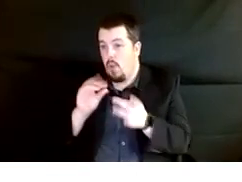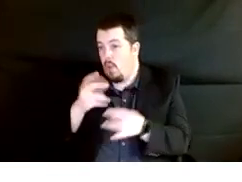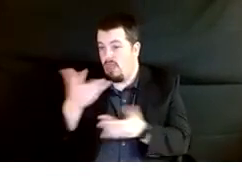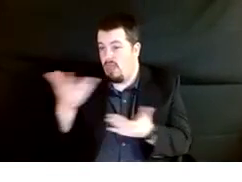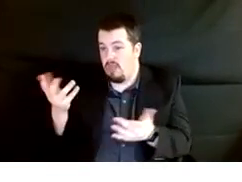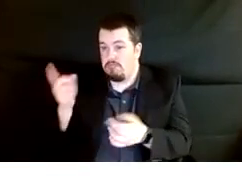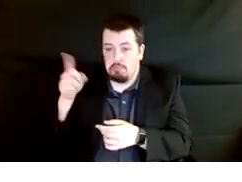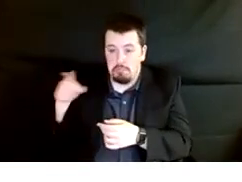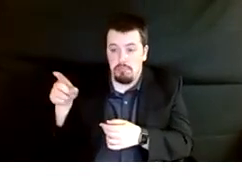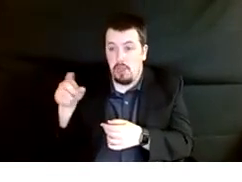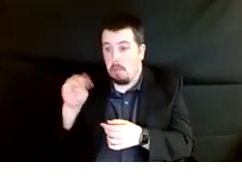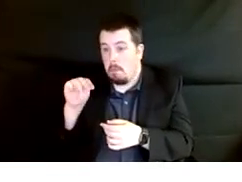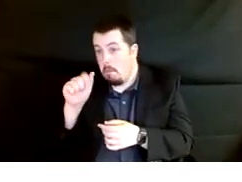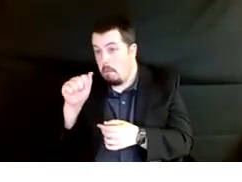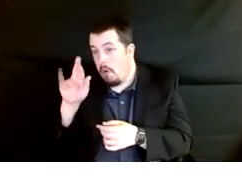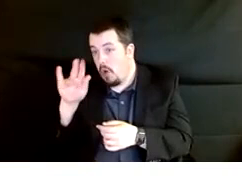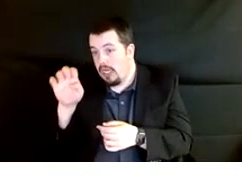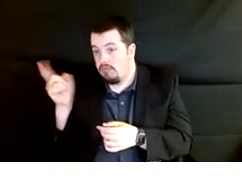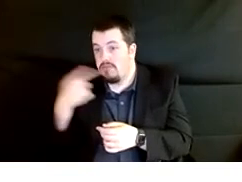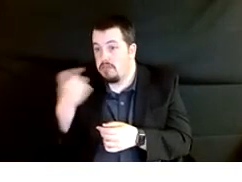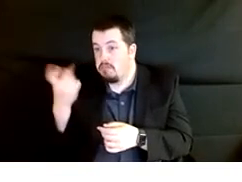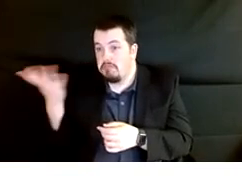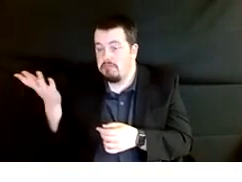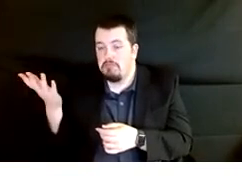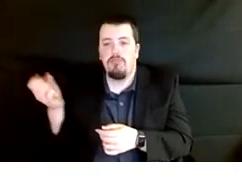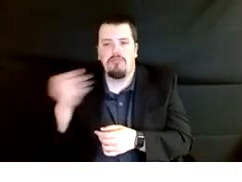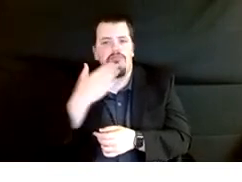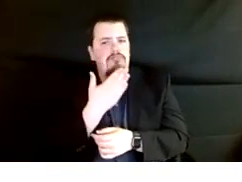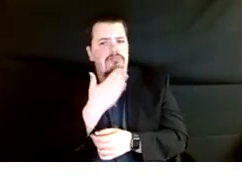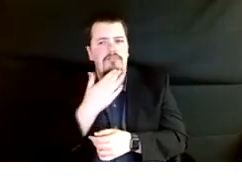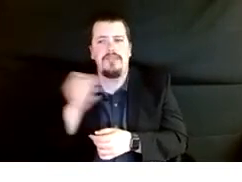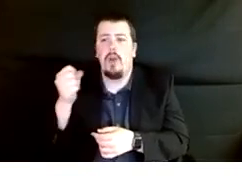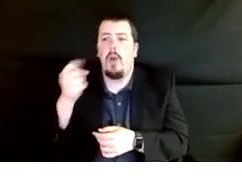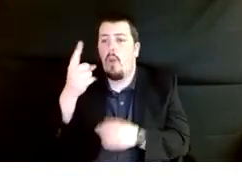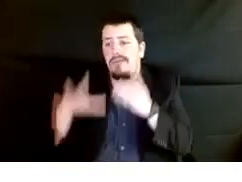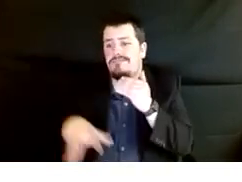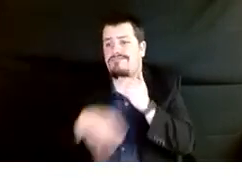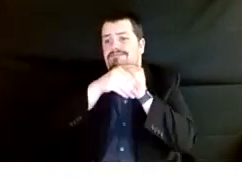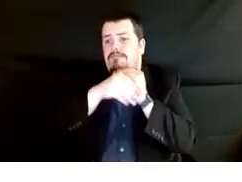we'll start with Martie.... thanks Donna, uh one addition I would like to make is thanking Donna so